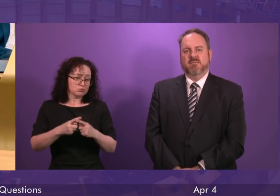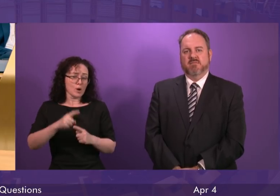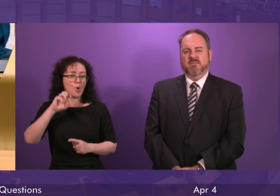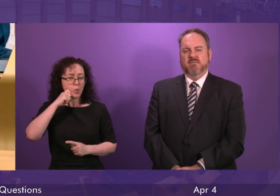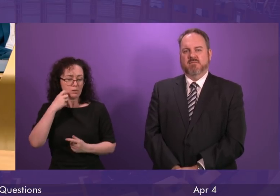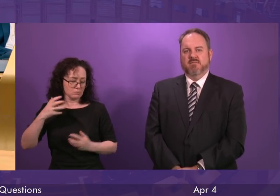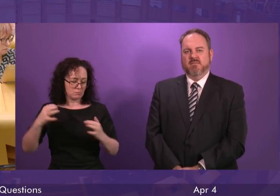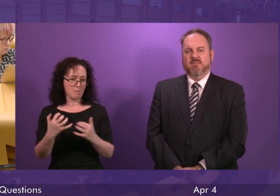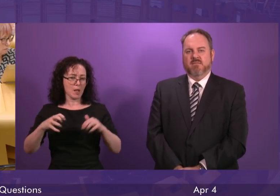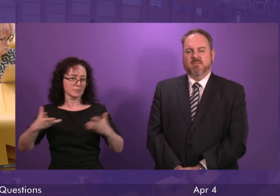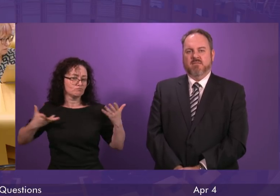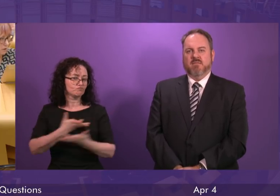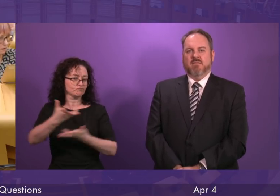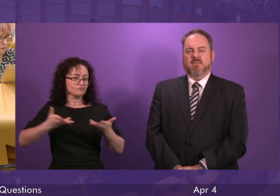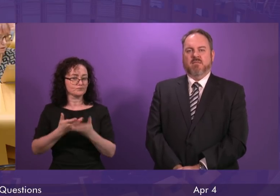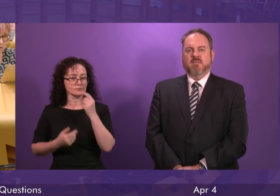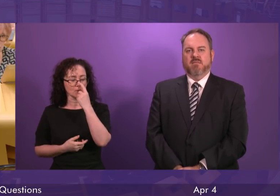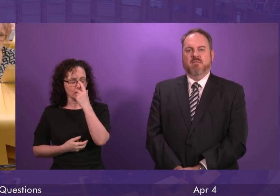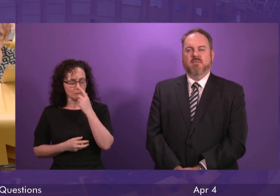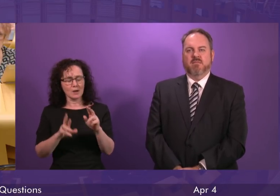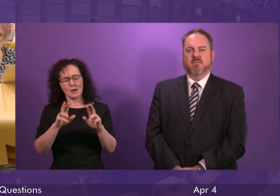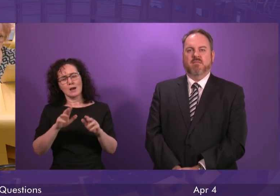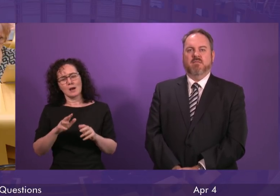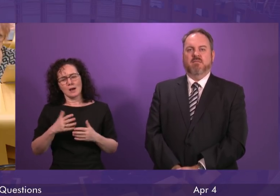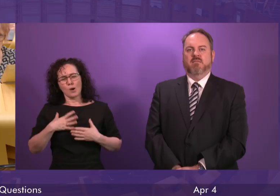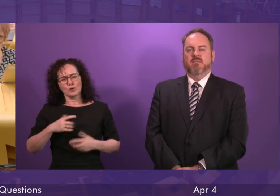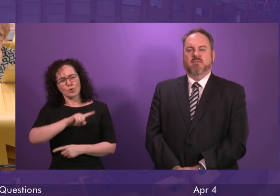If we are in that scenario—and let us all hope that that will not be the case—there